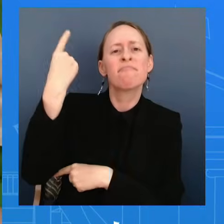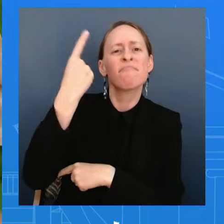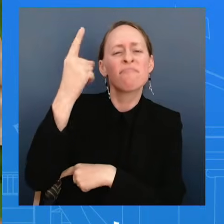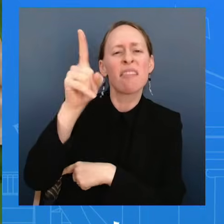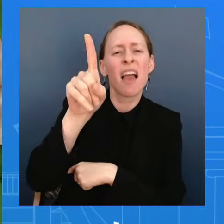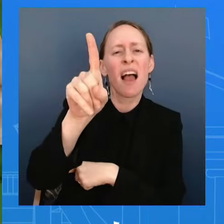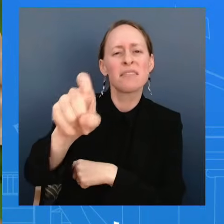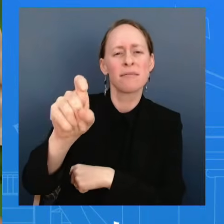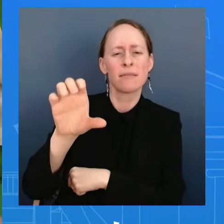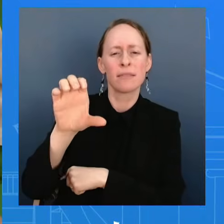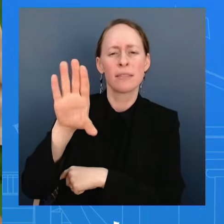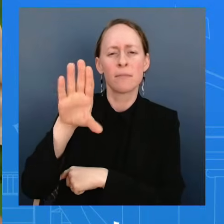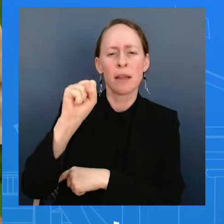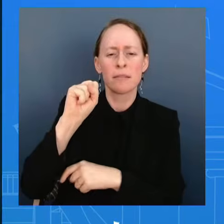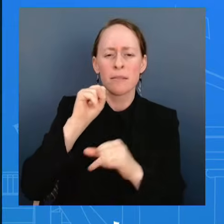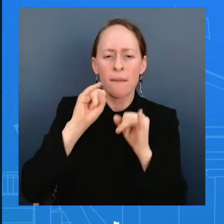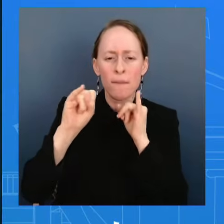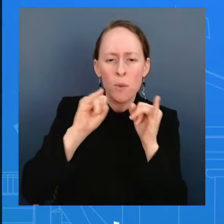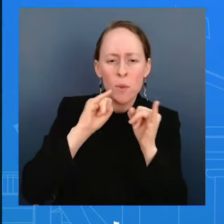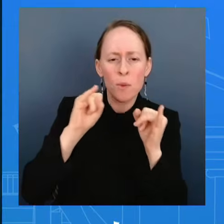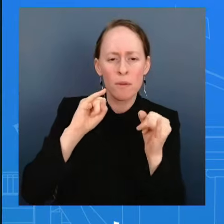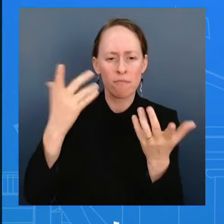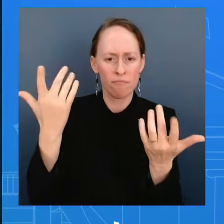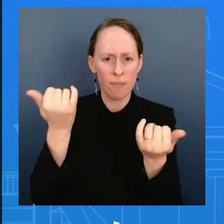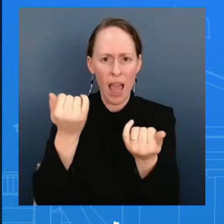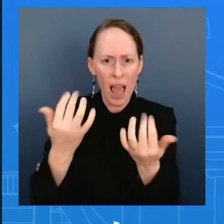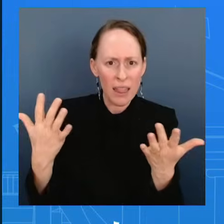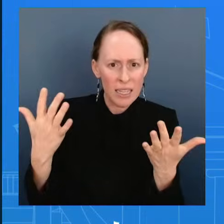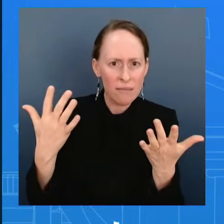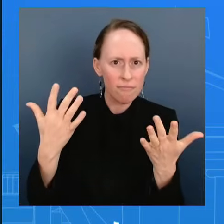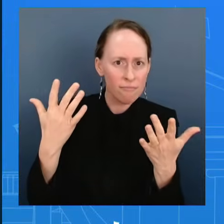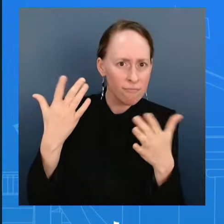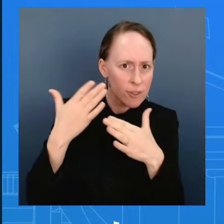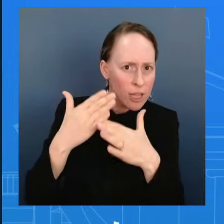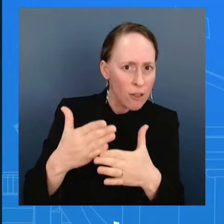for emergency rate cuts. I realize the Fed rate is indepe- -- independent.